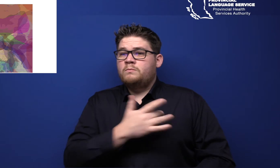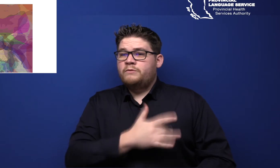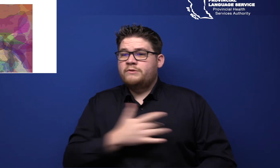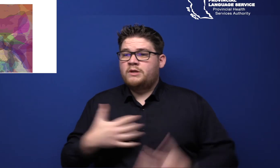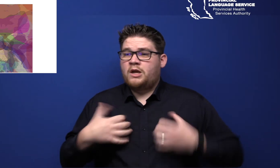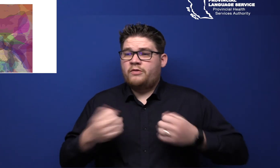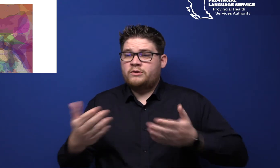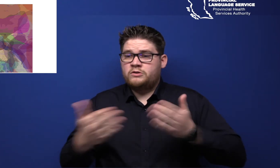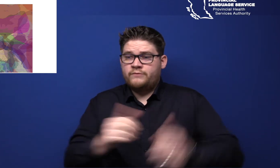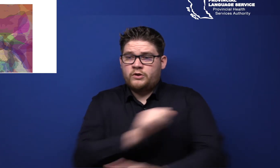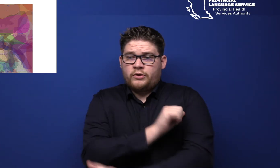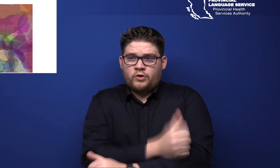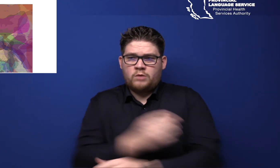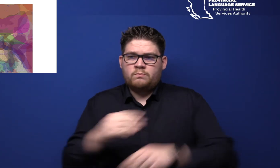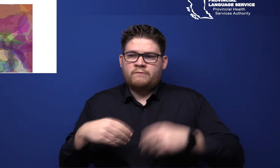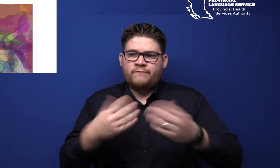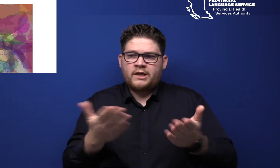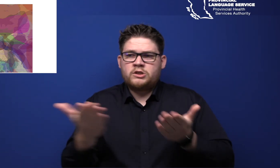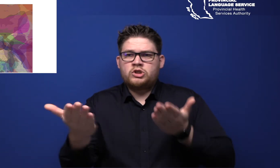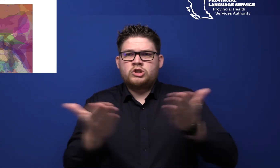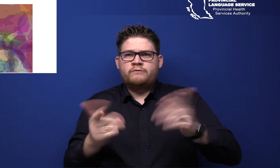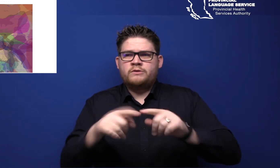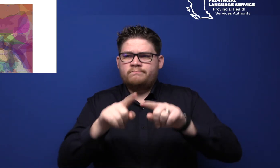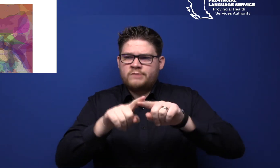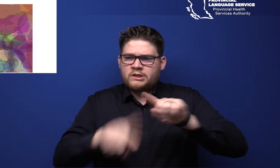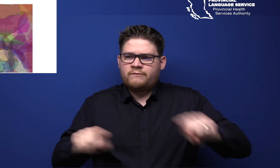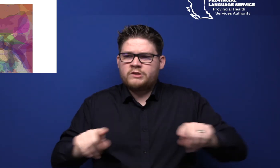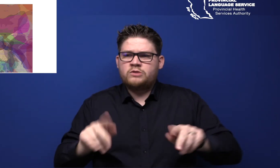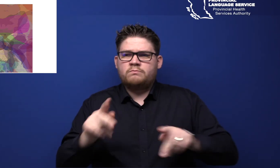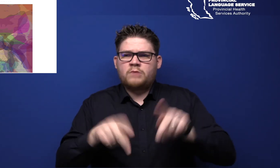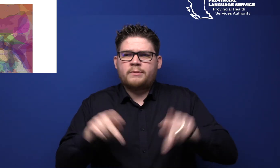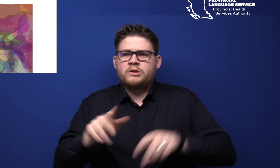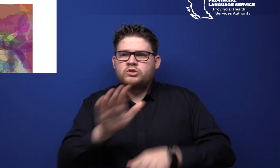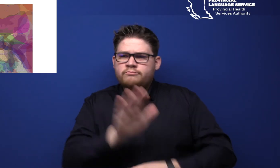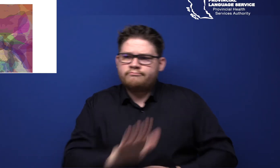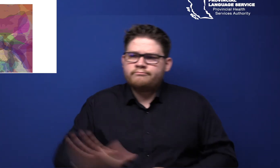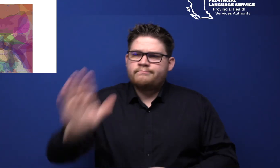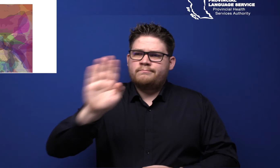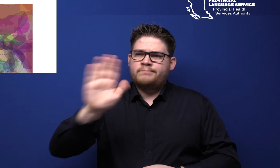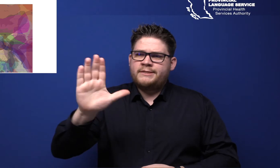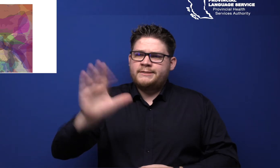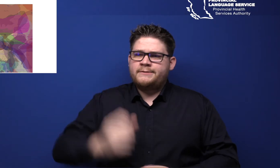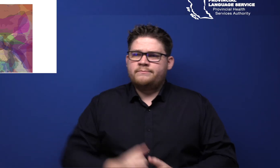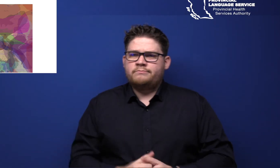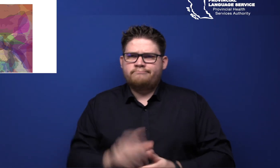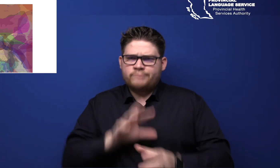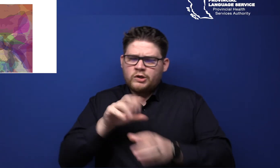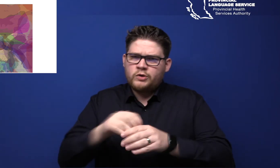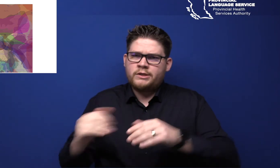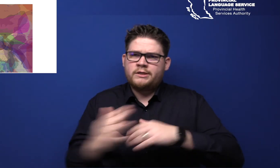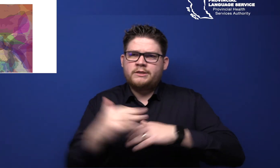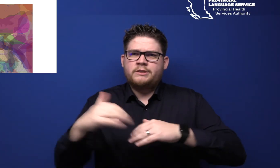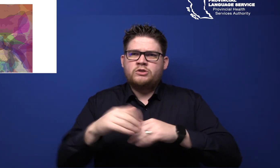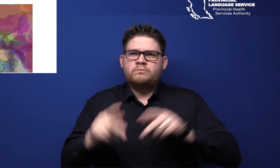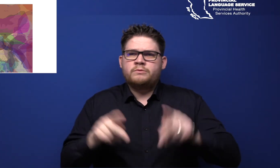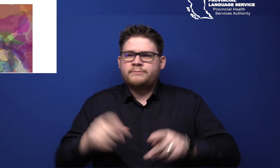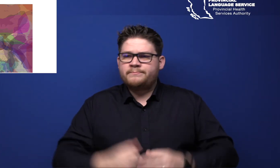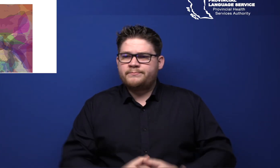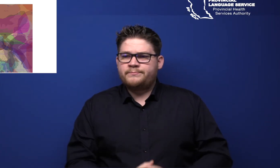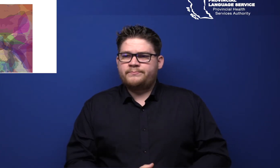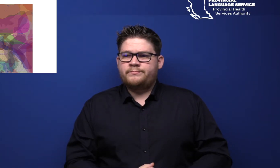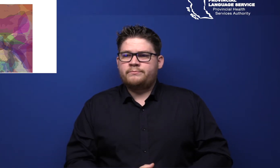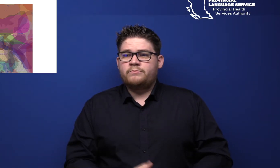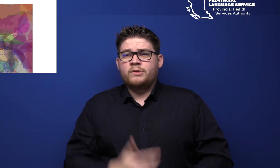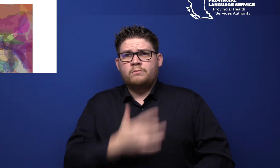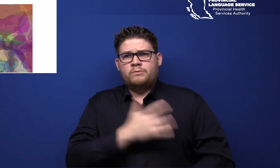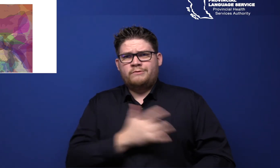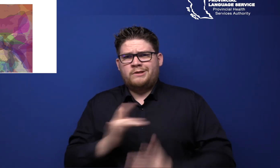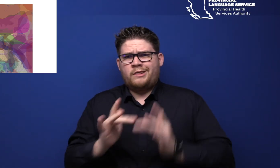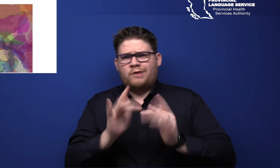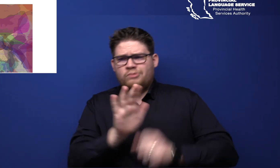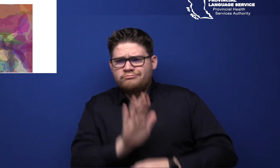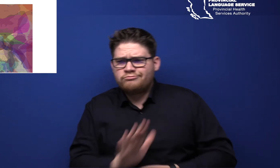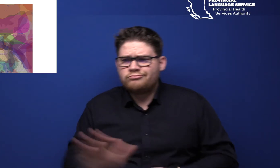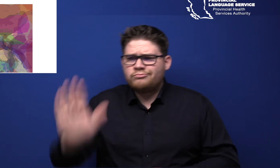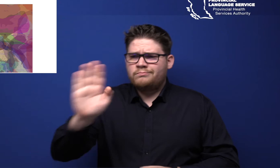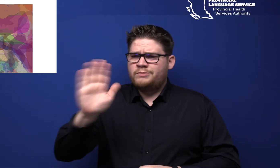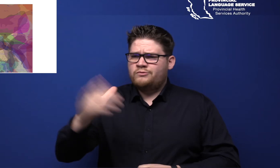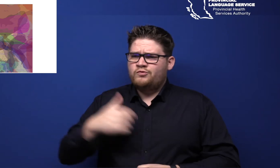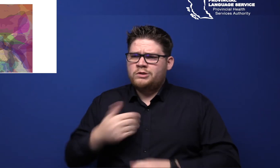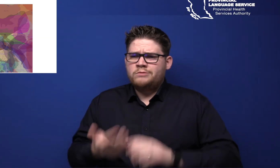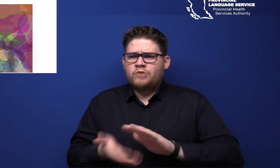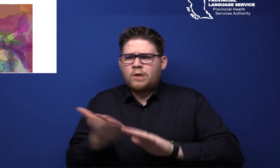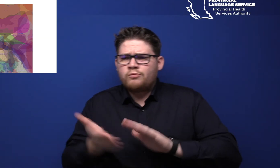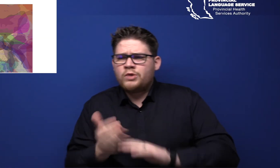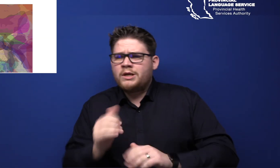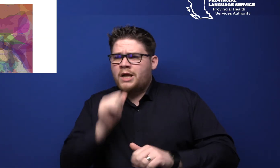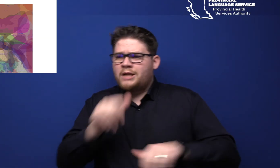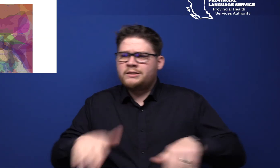PROVINCIAL HEALTH SERVICES AUTHORITY PROVIDES SERVICES TO A DIVERSE POPULATION IN VARIOUS SETTINGS AND COMMUNITIES ACROSS BC, INCLUDING